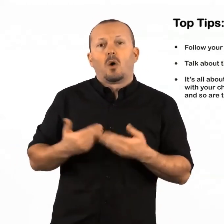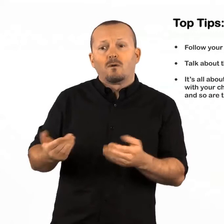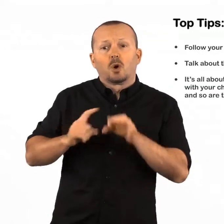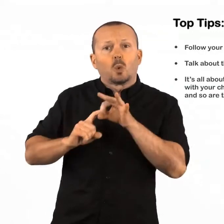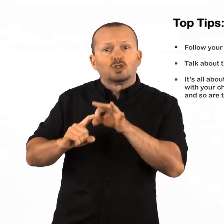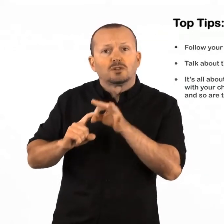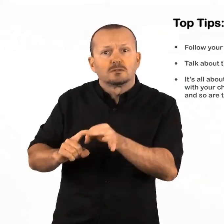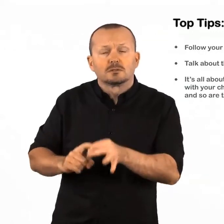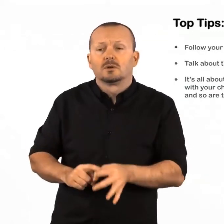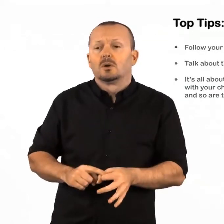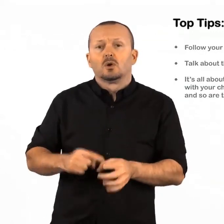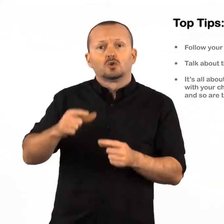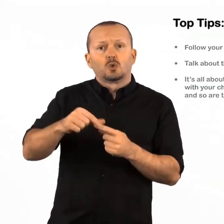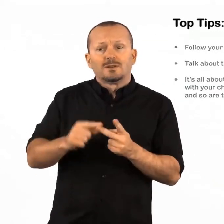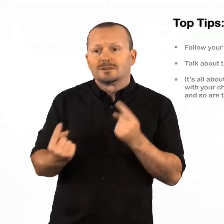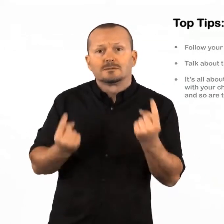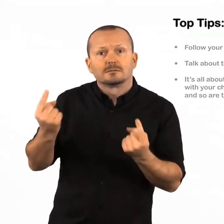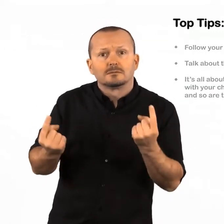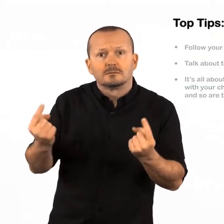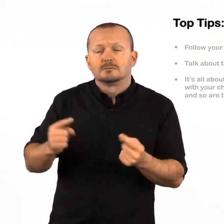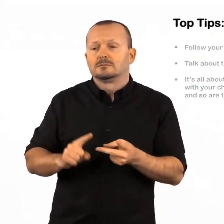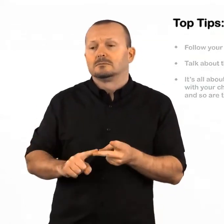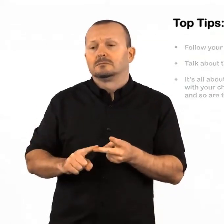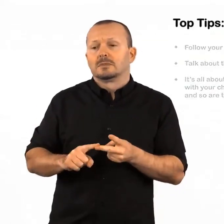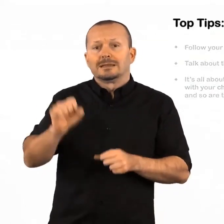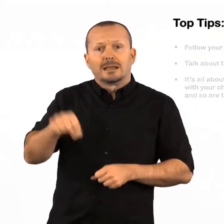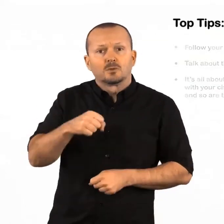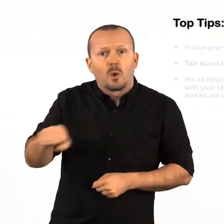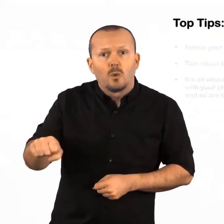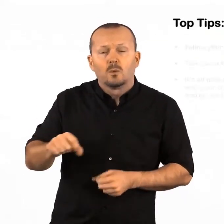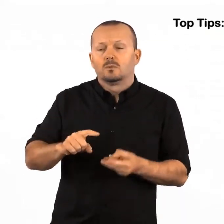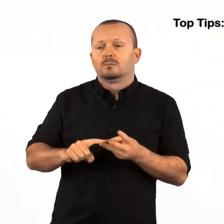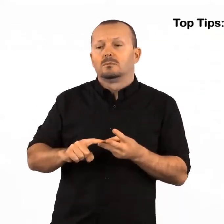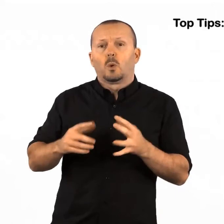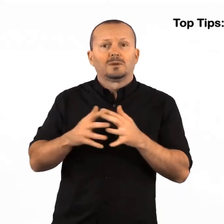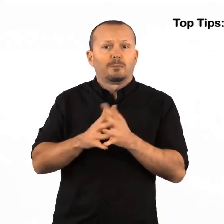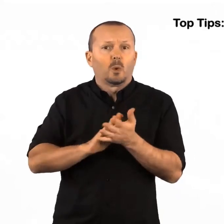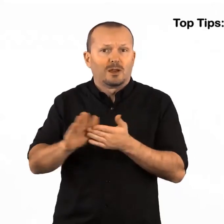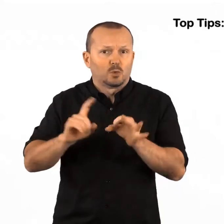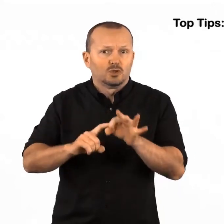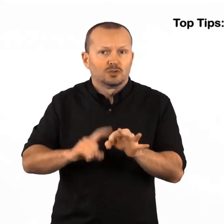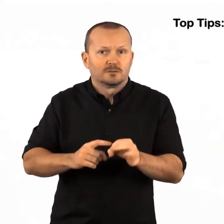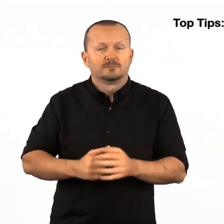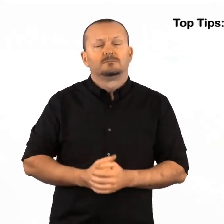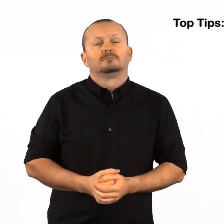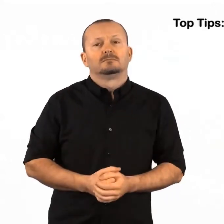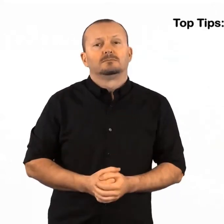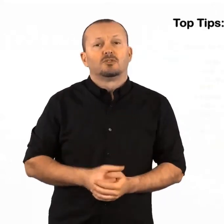Questions – choice, yes/no, ‘wh’